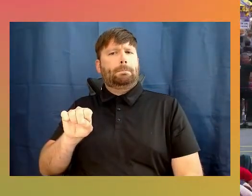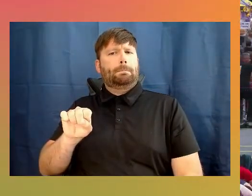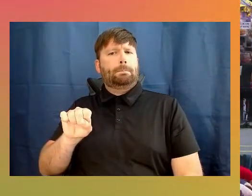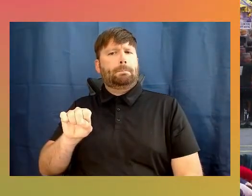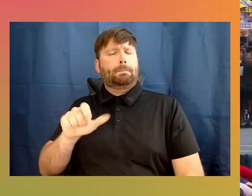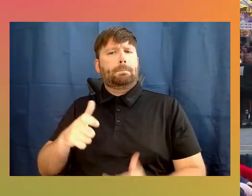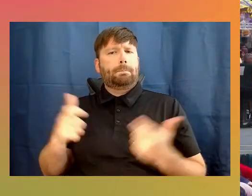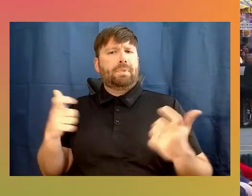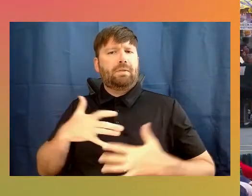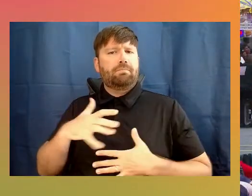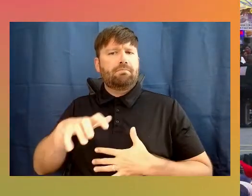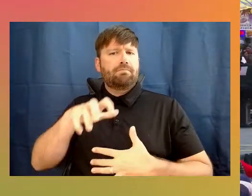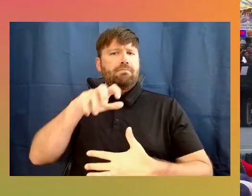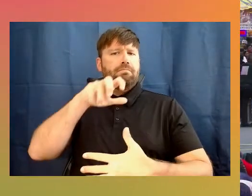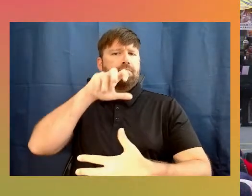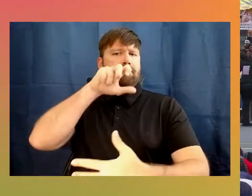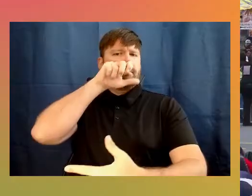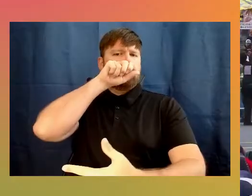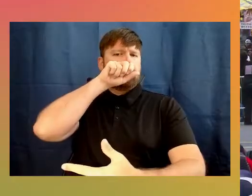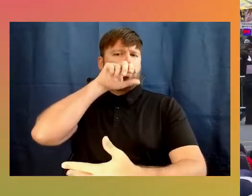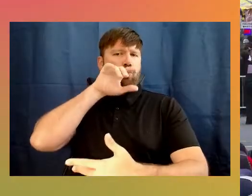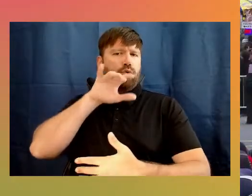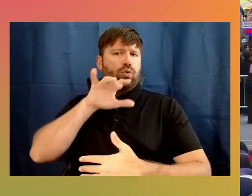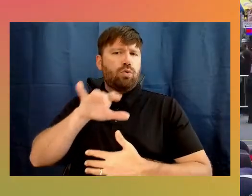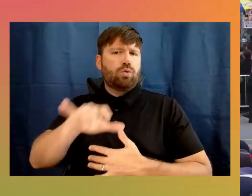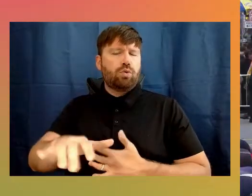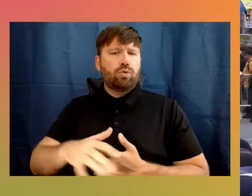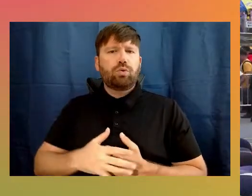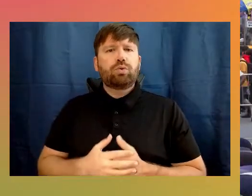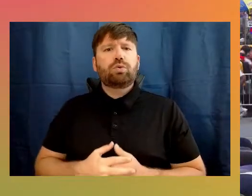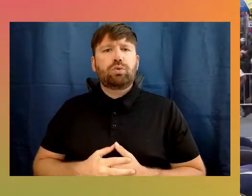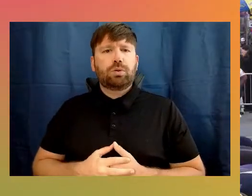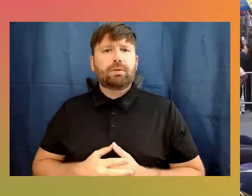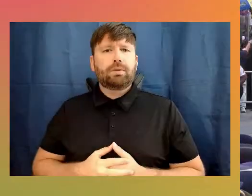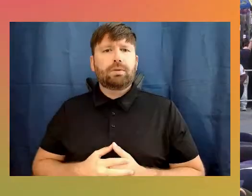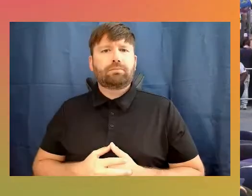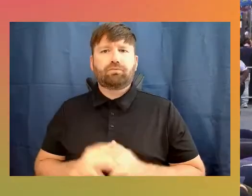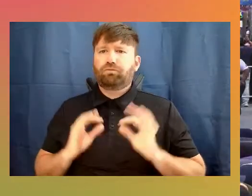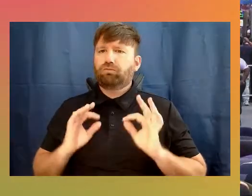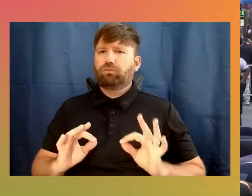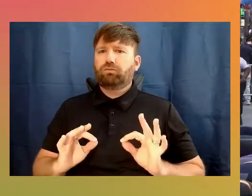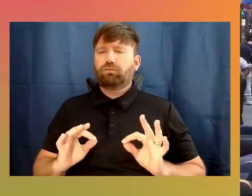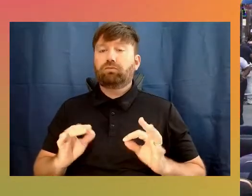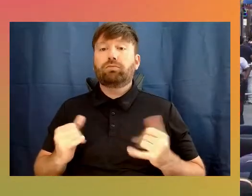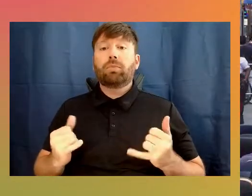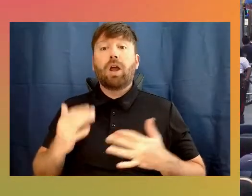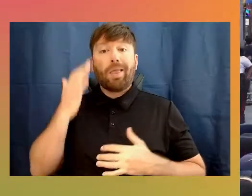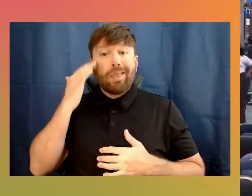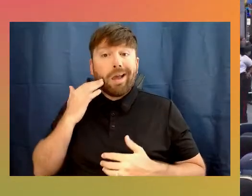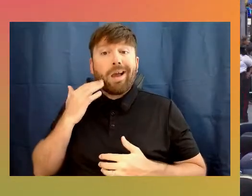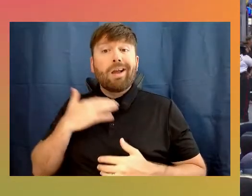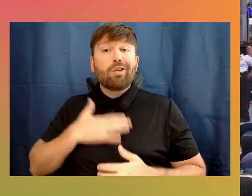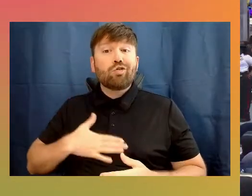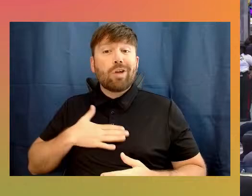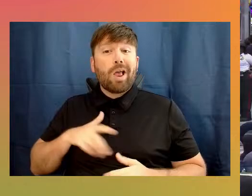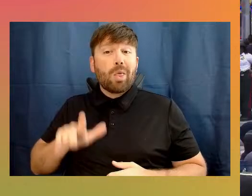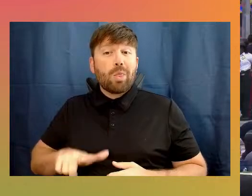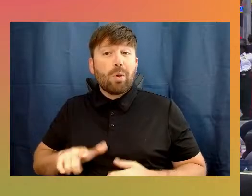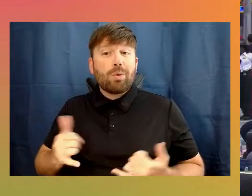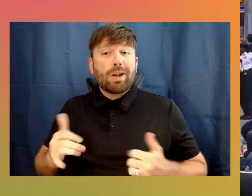FEEL THE STRETCH. TAKE A BIG BREATH IN. TAKE A BIGGER BREATH OUT.